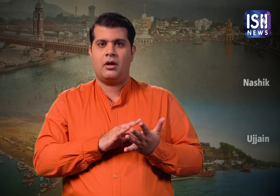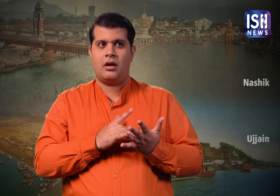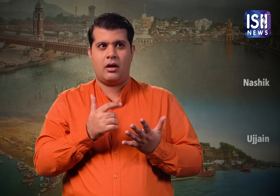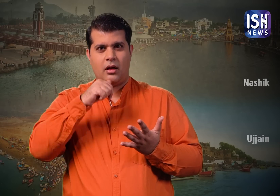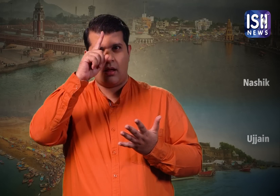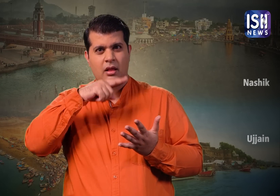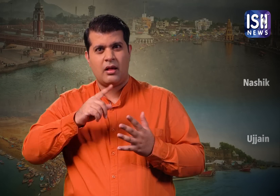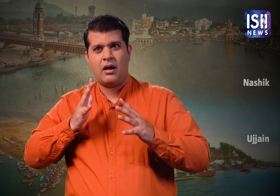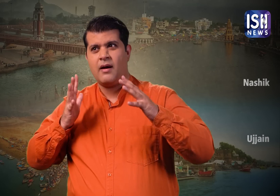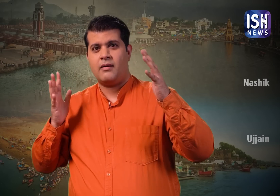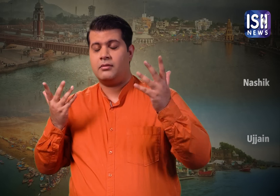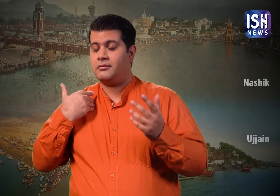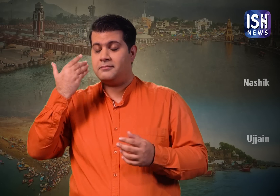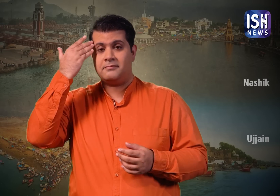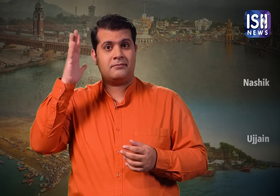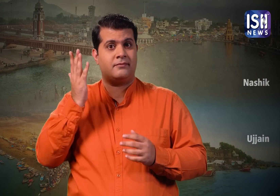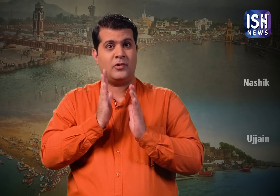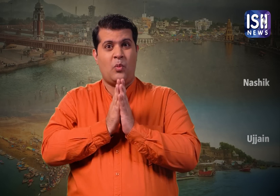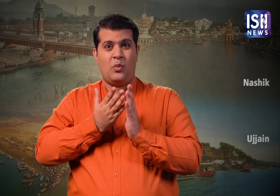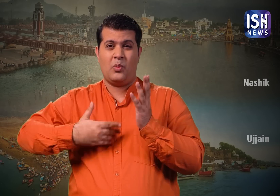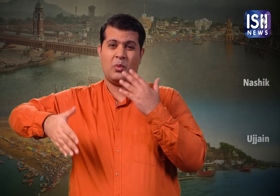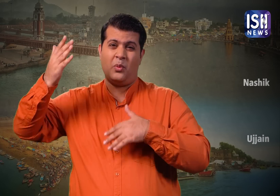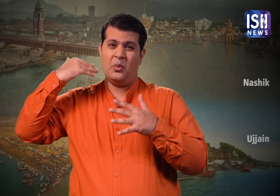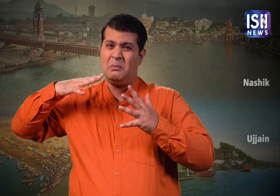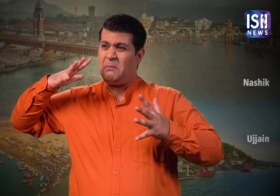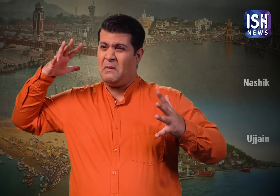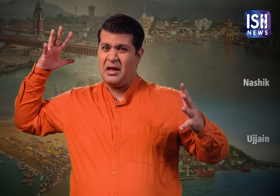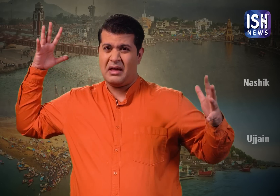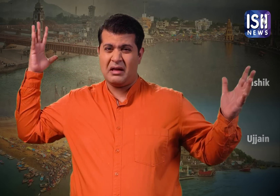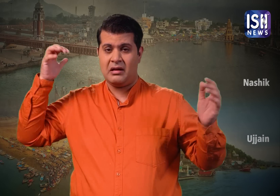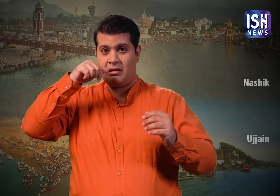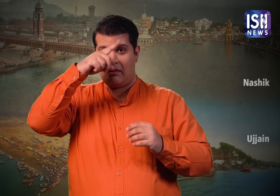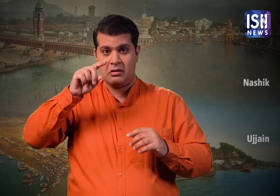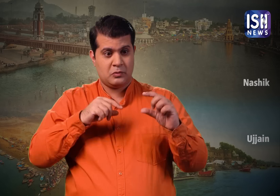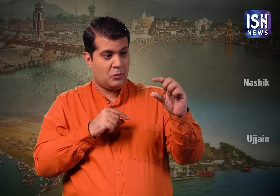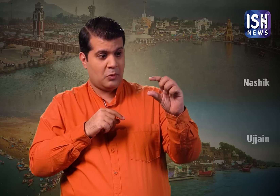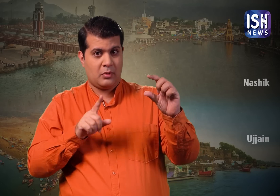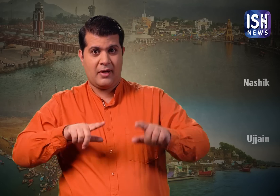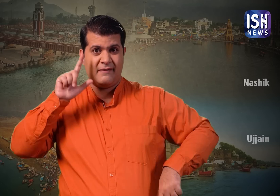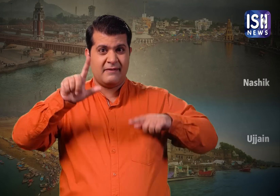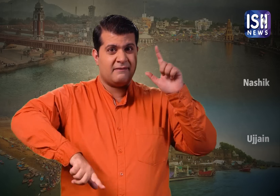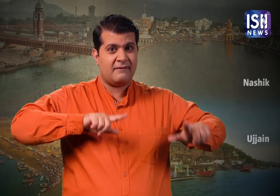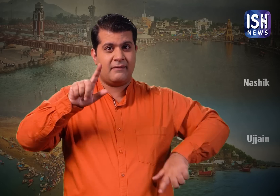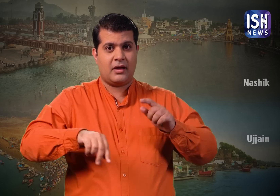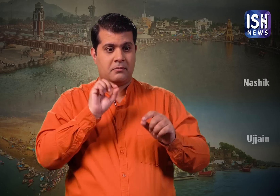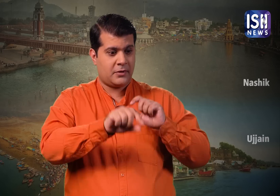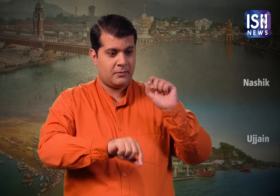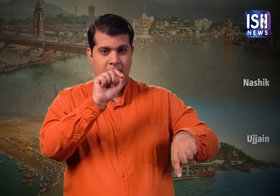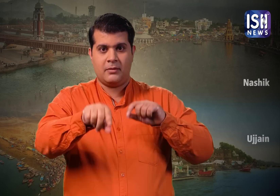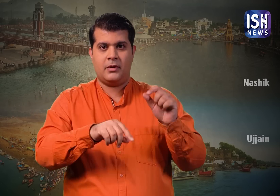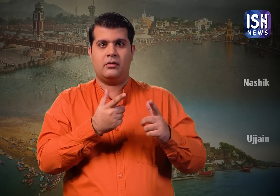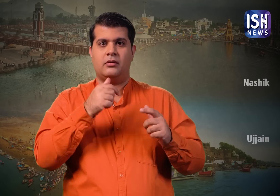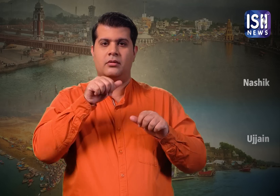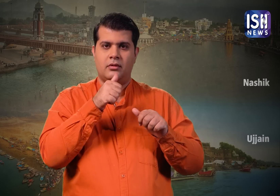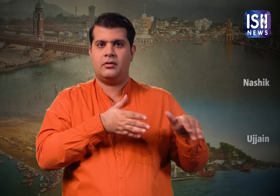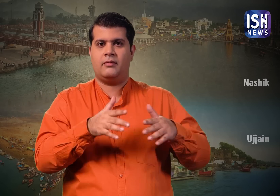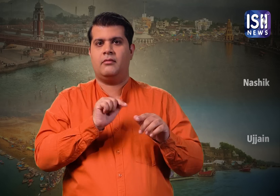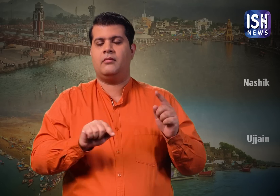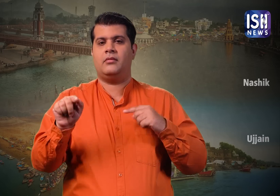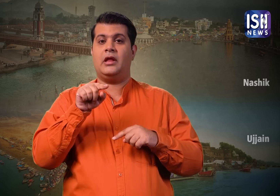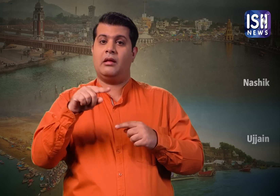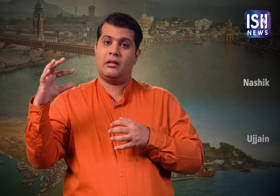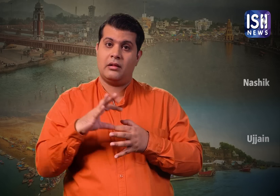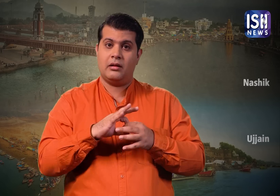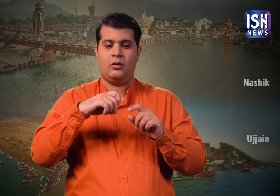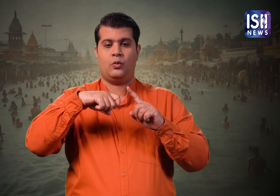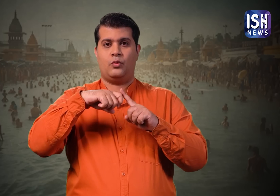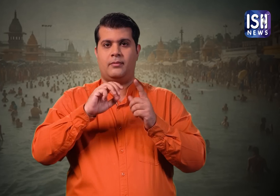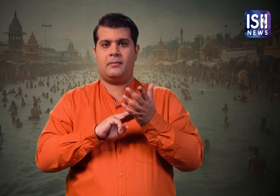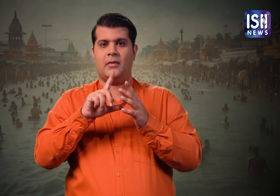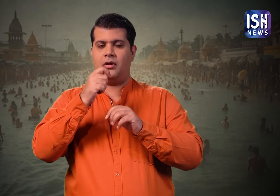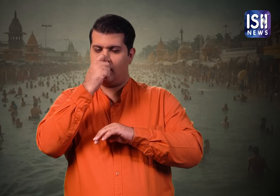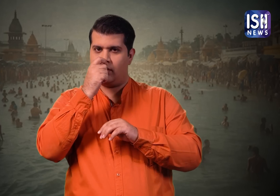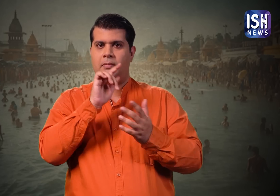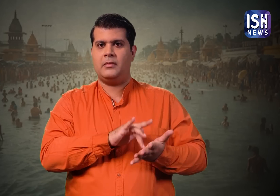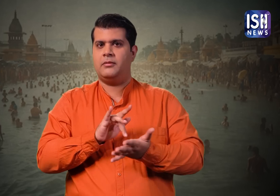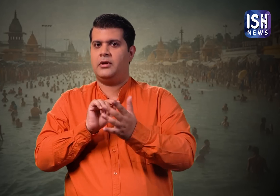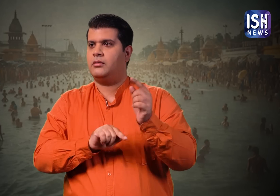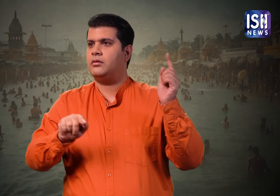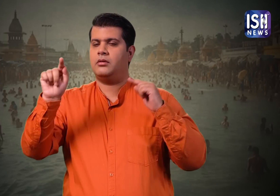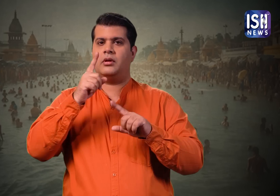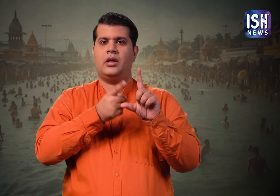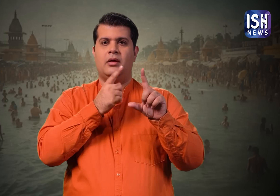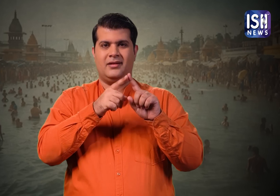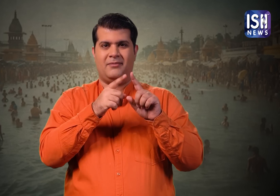India is vast, but as the devatas are immense, some drops of Amrit fell at certain places, which is why the Kumbh Mela is held there.